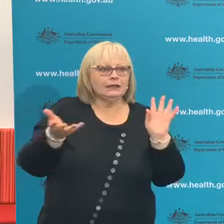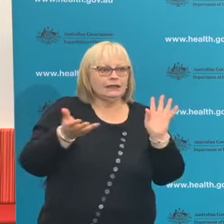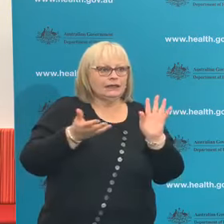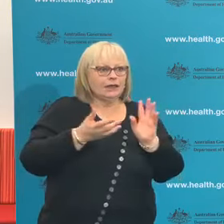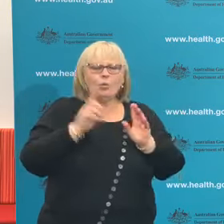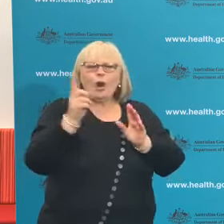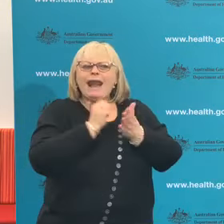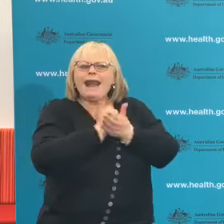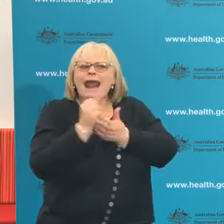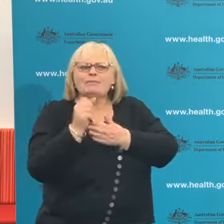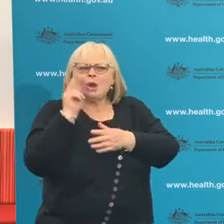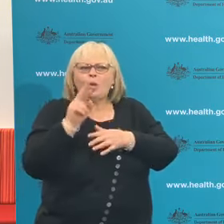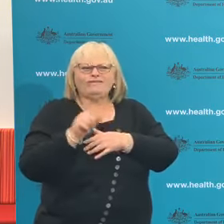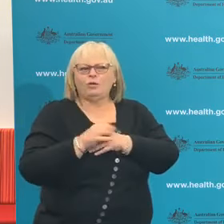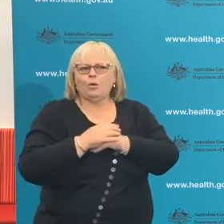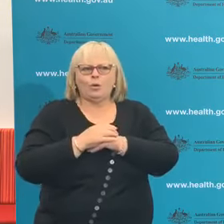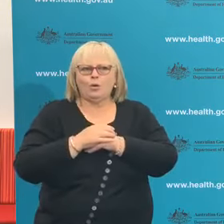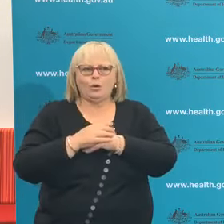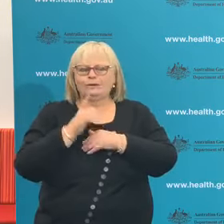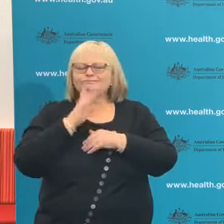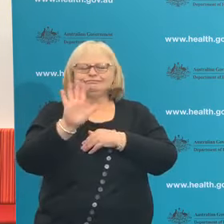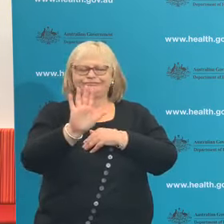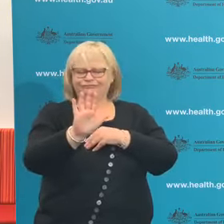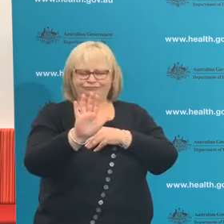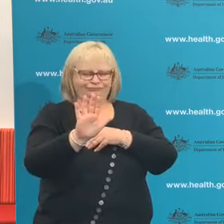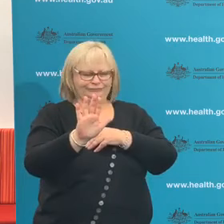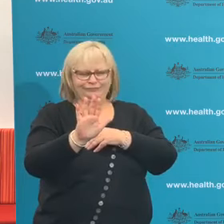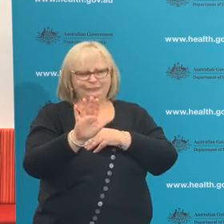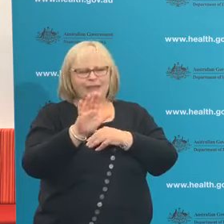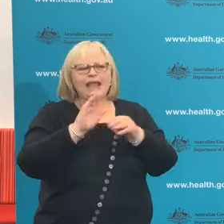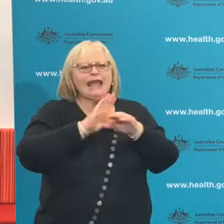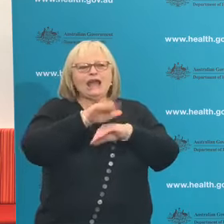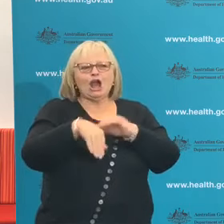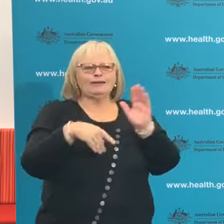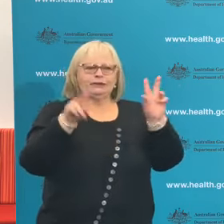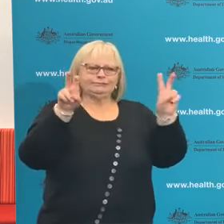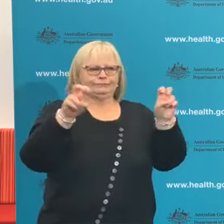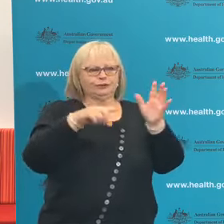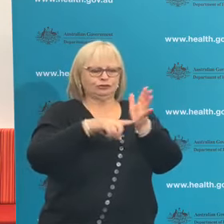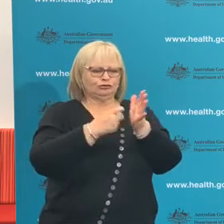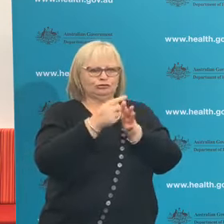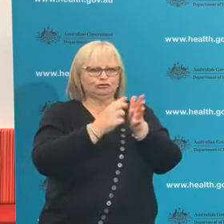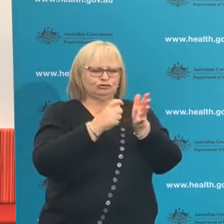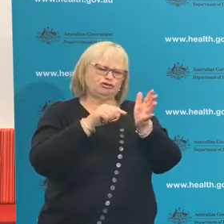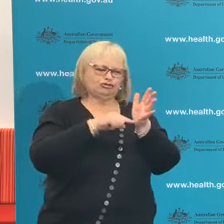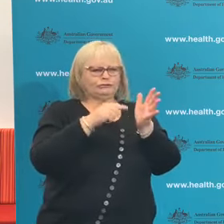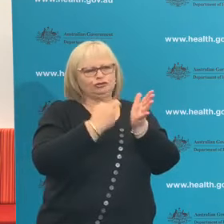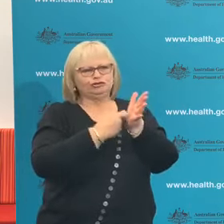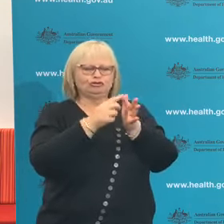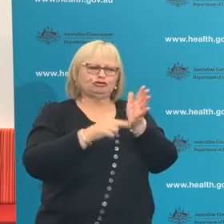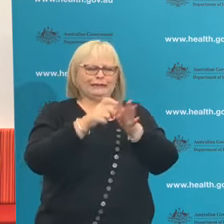No, it's all about trends. So clearly if you've got